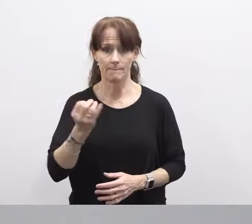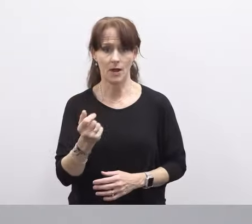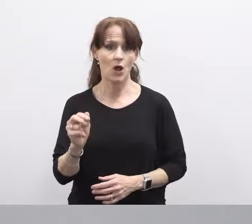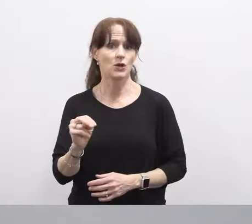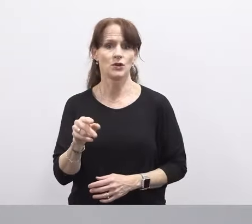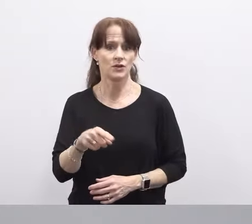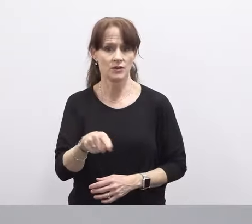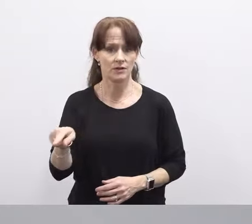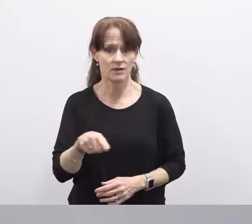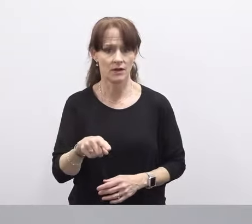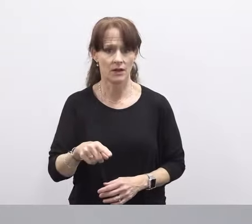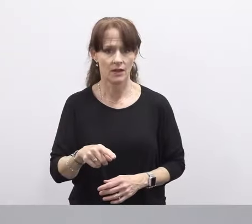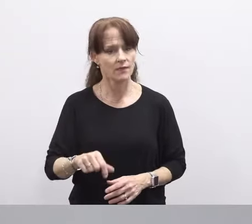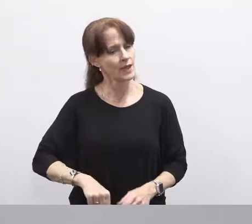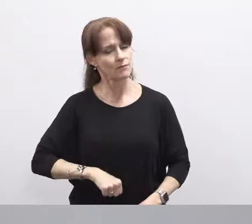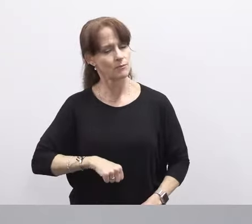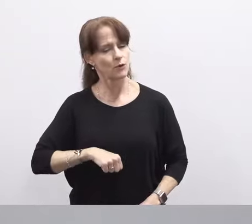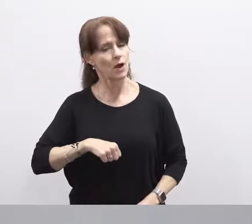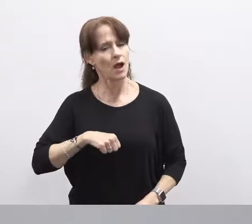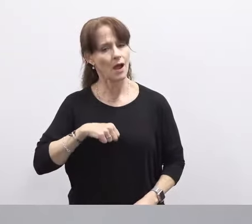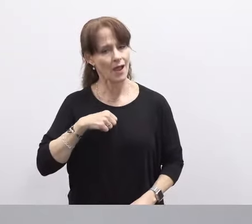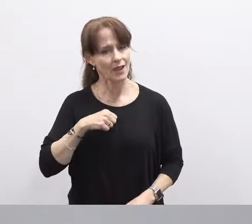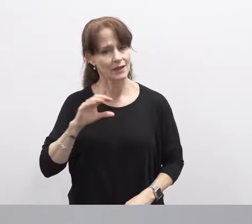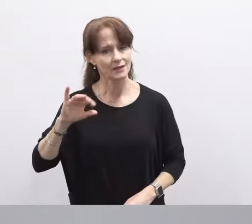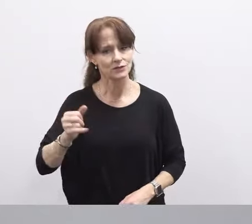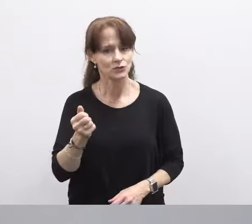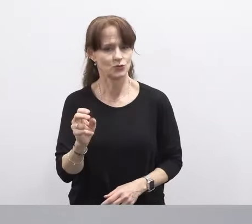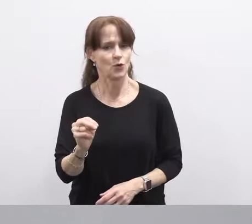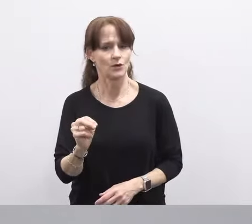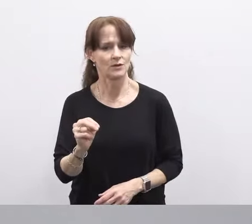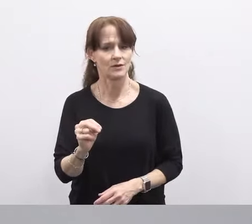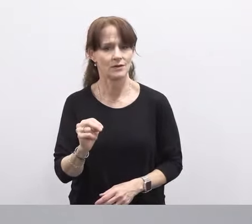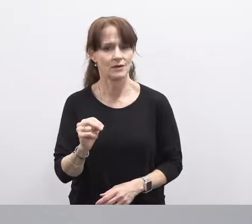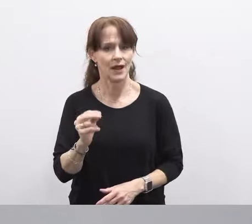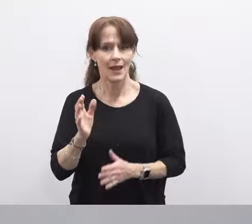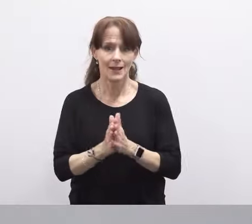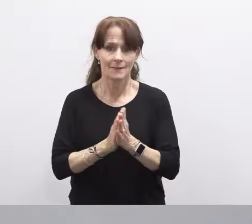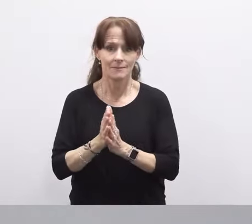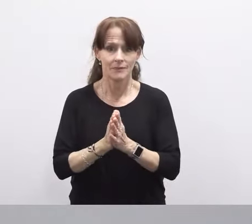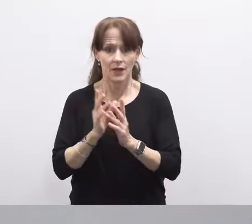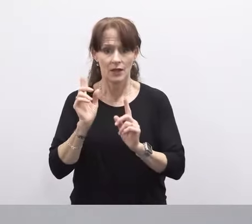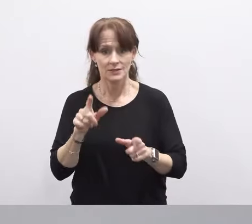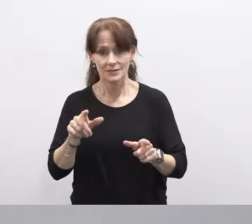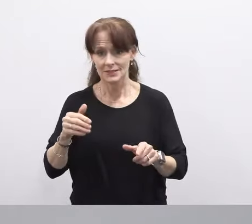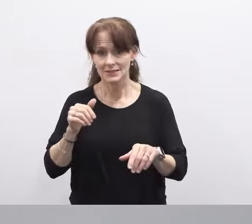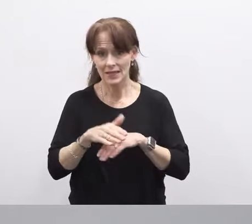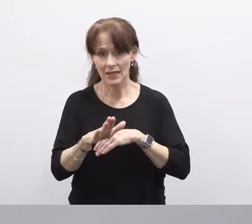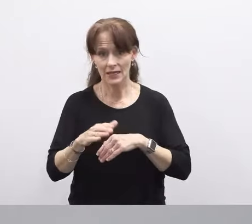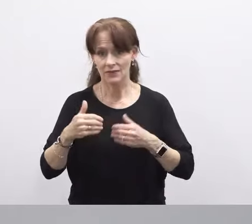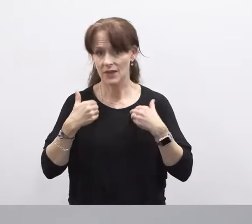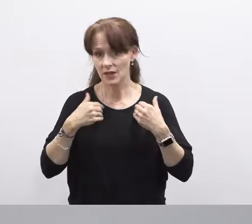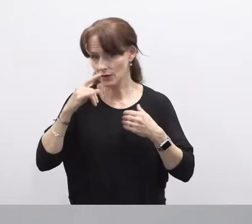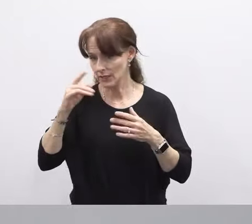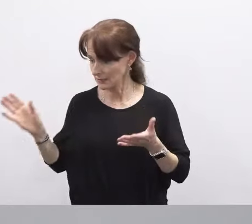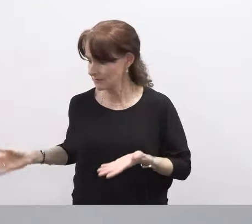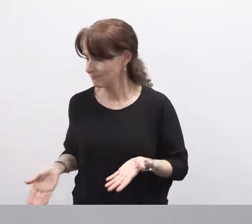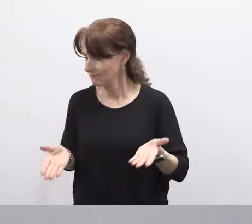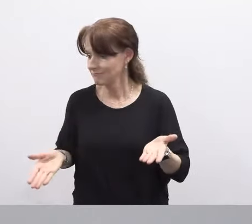they have have pride in Jordan. And now they're looking forward to sending their younger kids to Jordan.